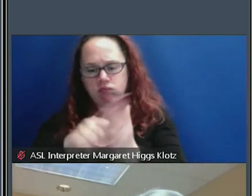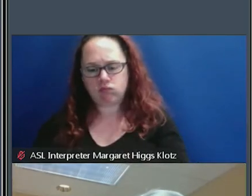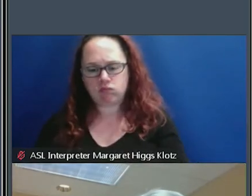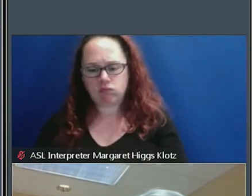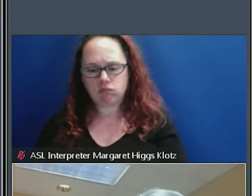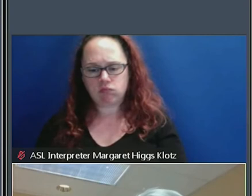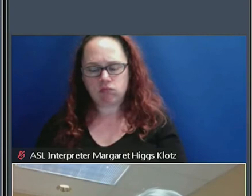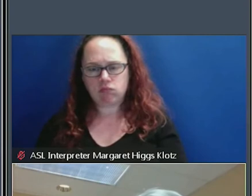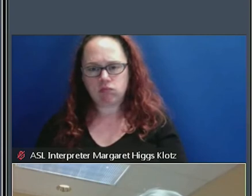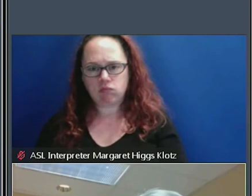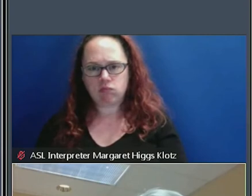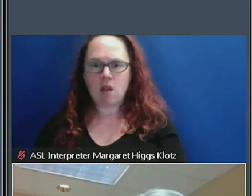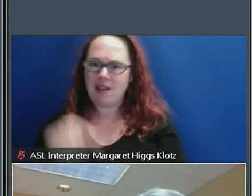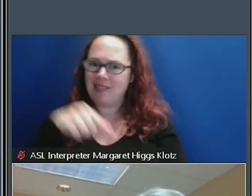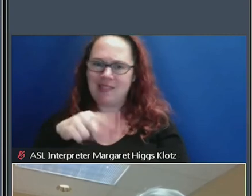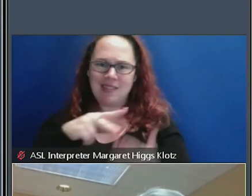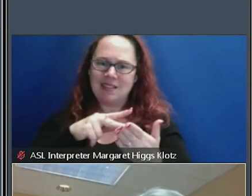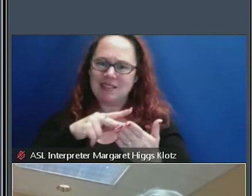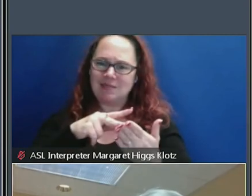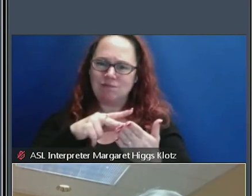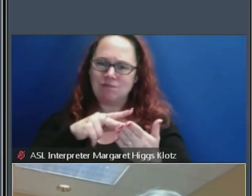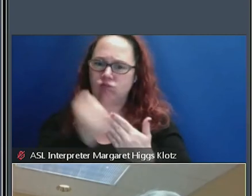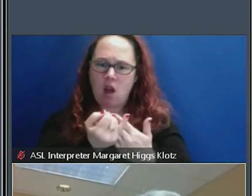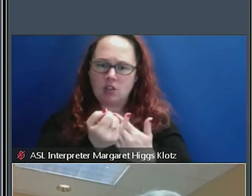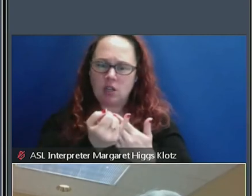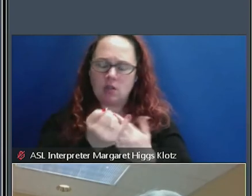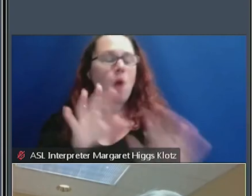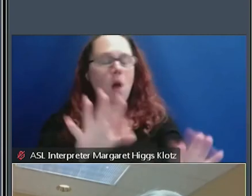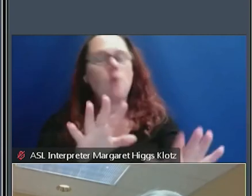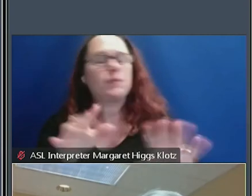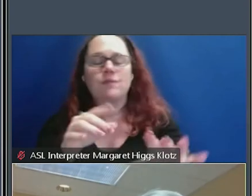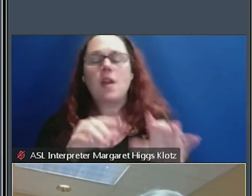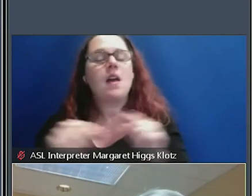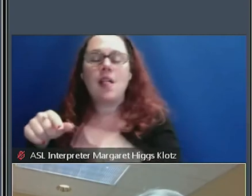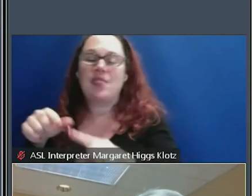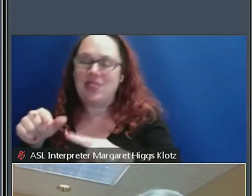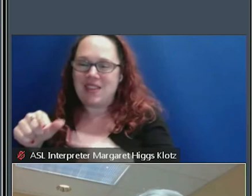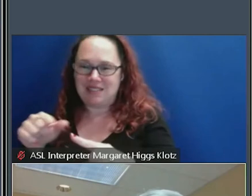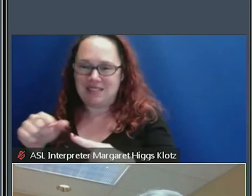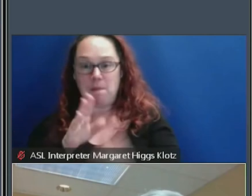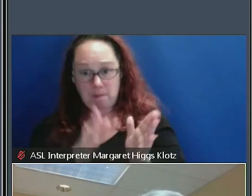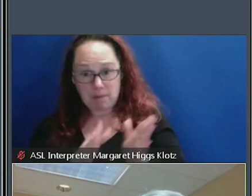This case must go at this. This part of the planning board is going to make a recommendation.